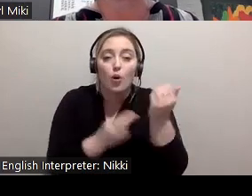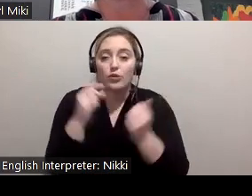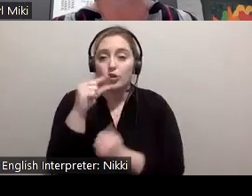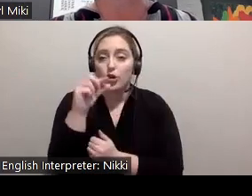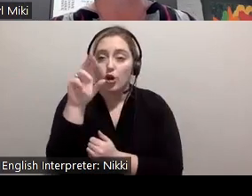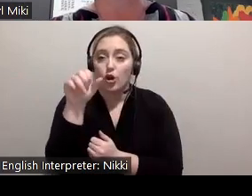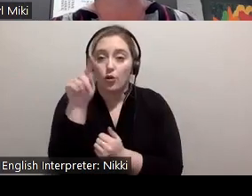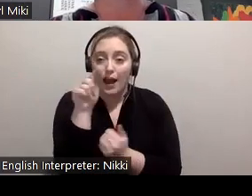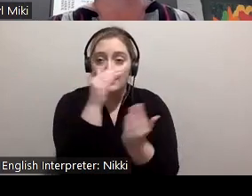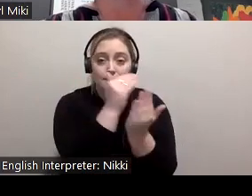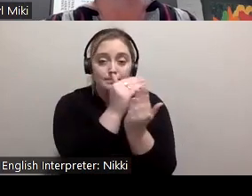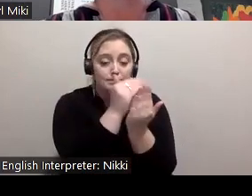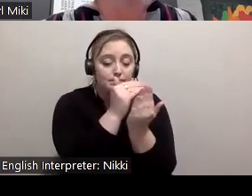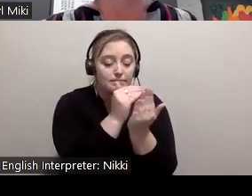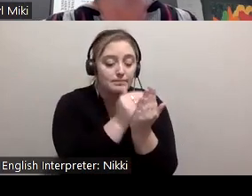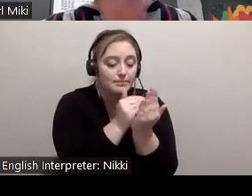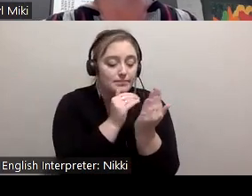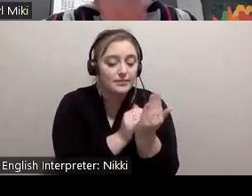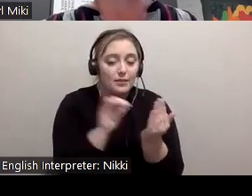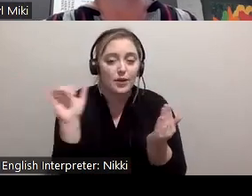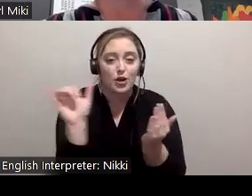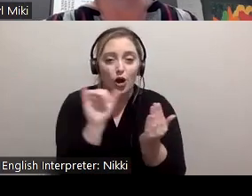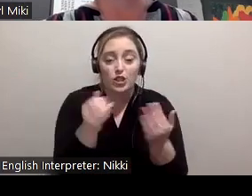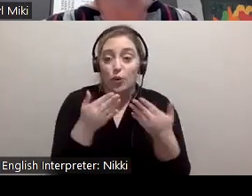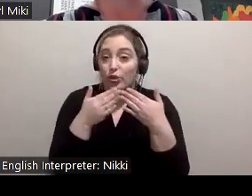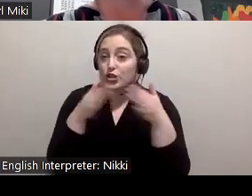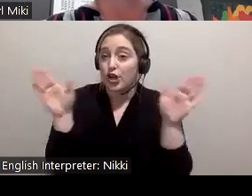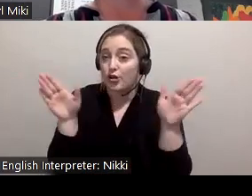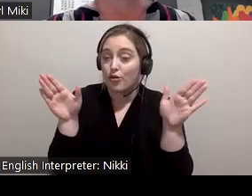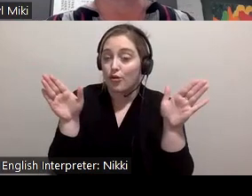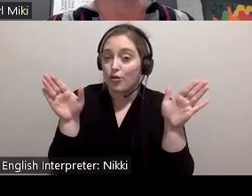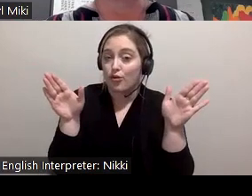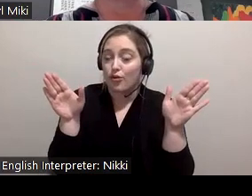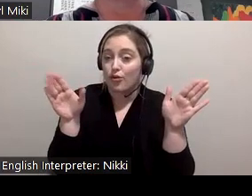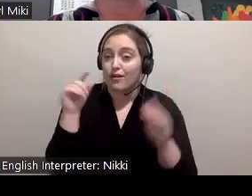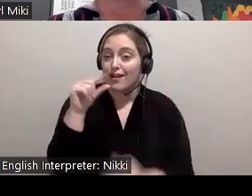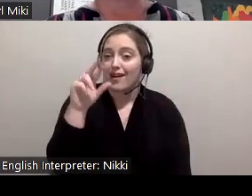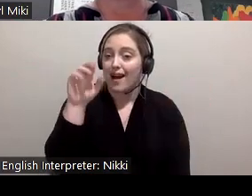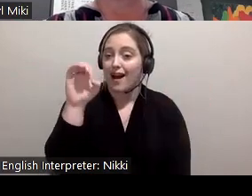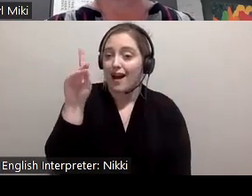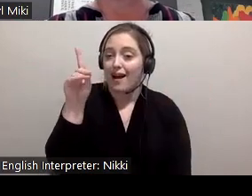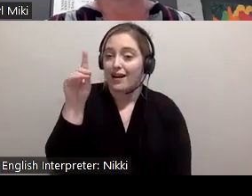applying for but also read the general guidelines. And so the general guidelines are basically the rules and